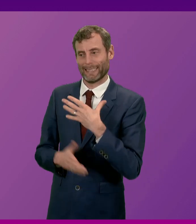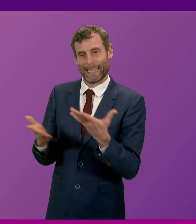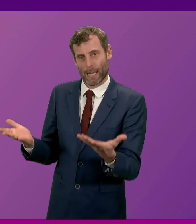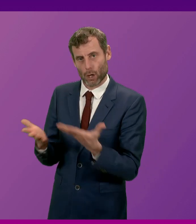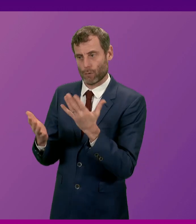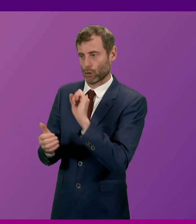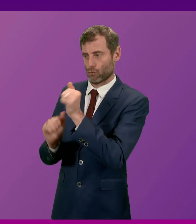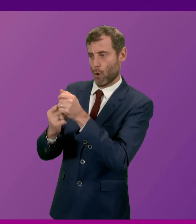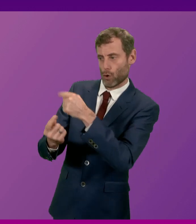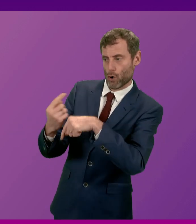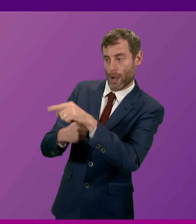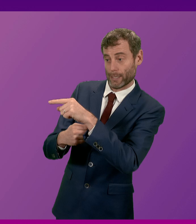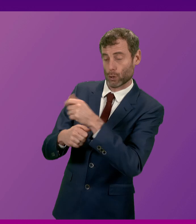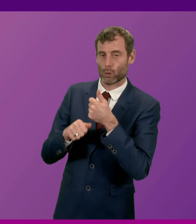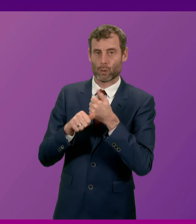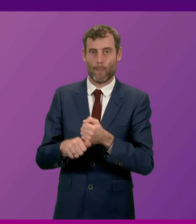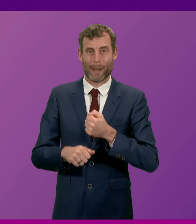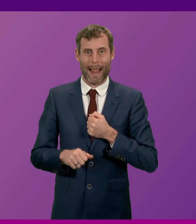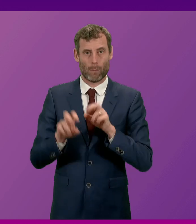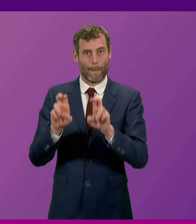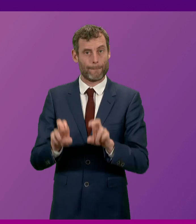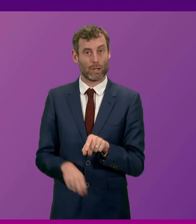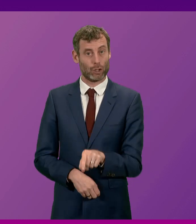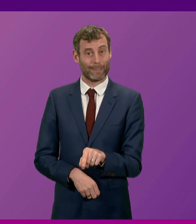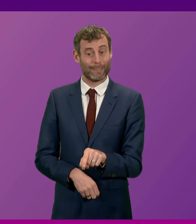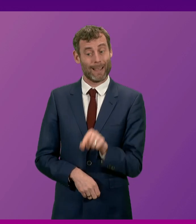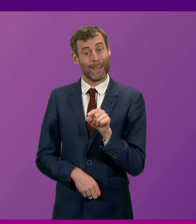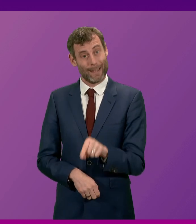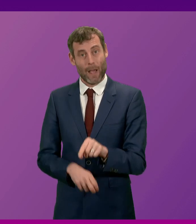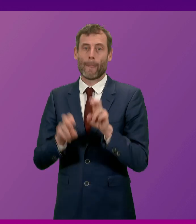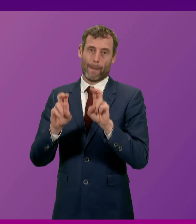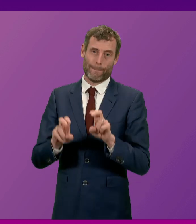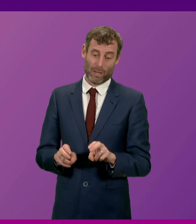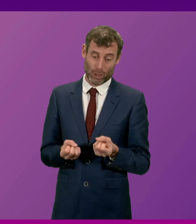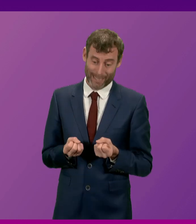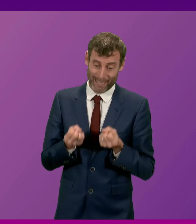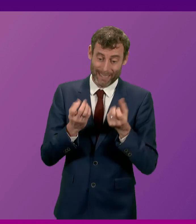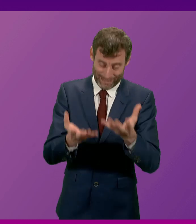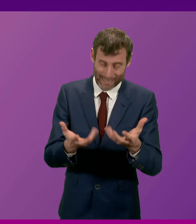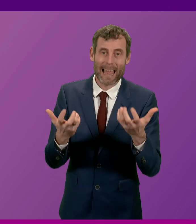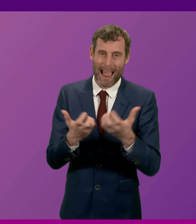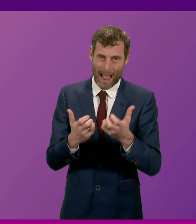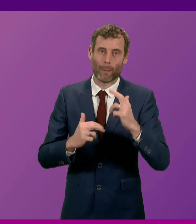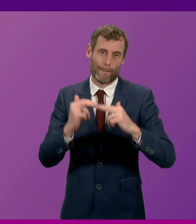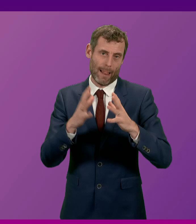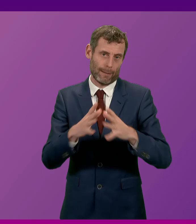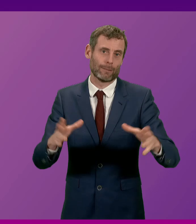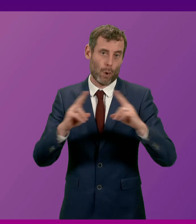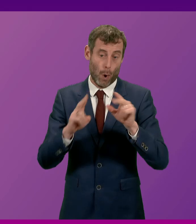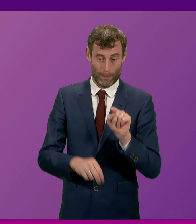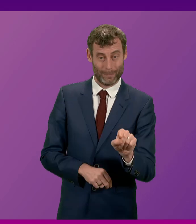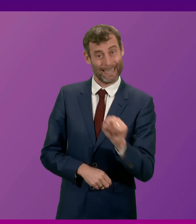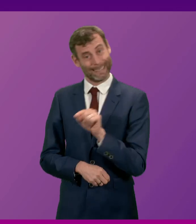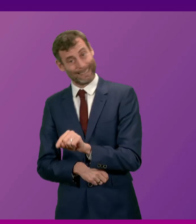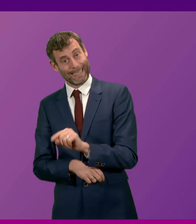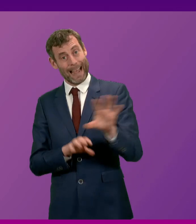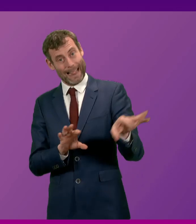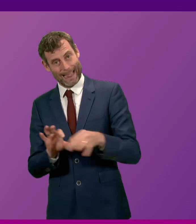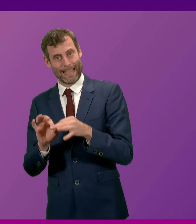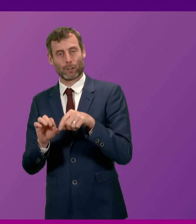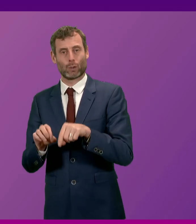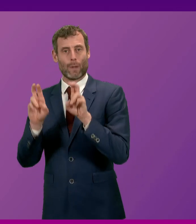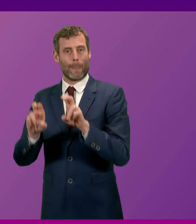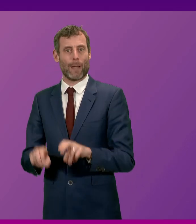vote for the Government’s budget, because it is the budget that gets homes built. That is how—